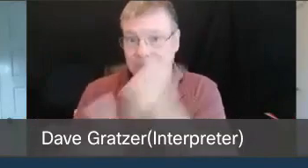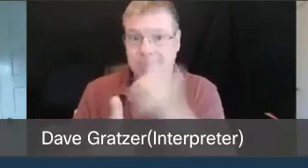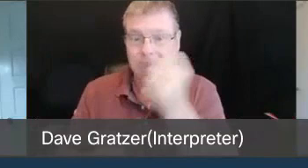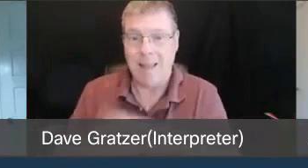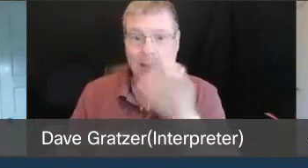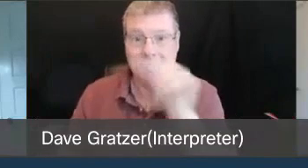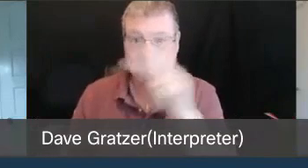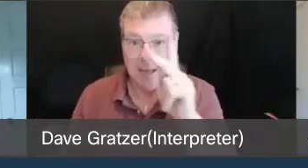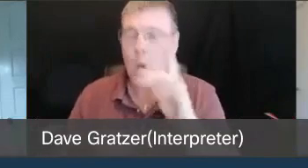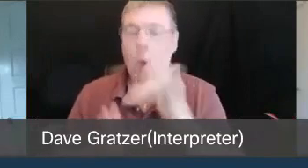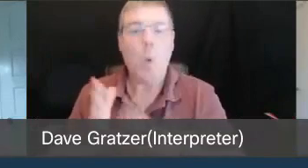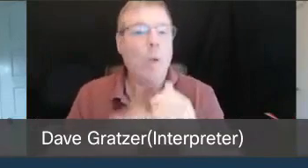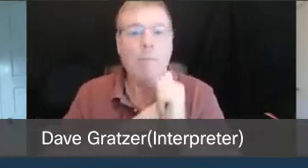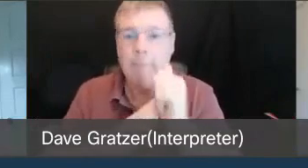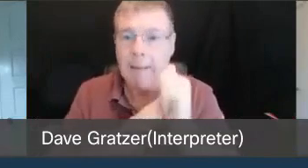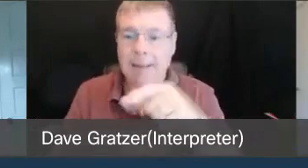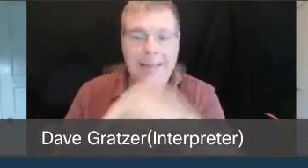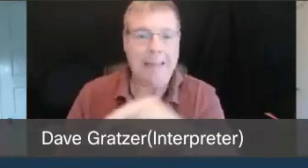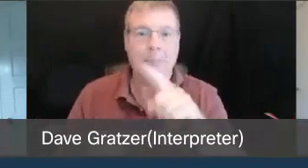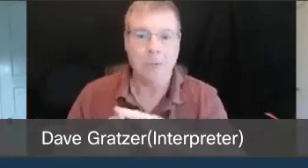what life taking his leaving the military.